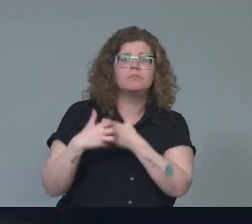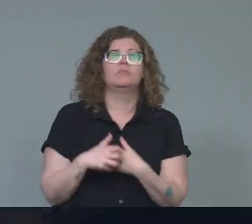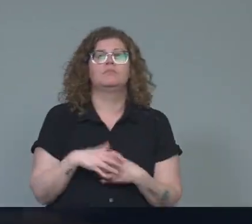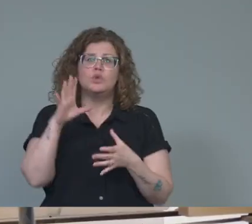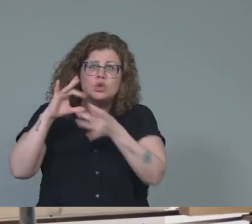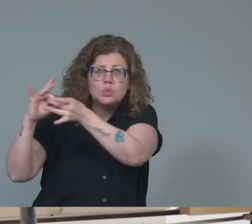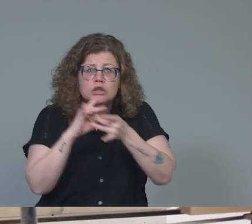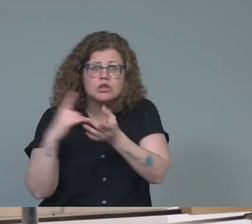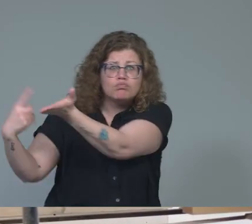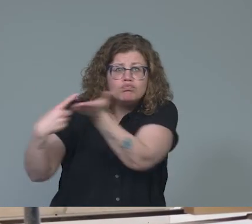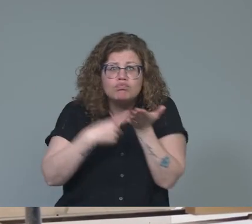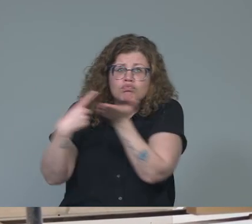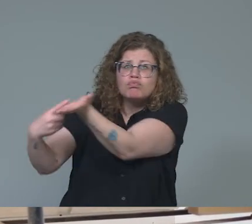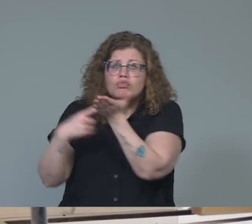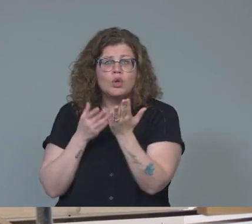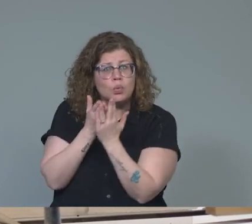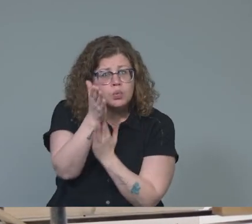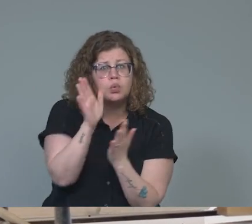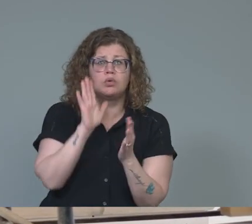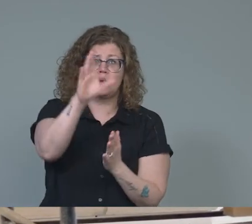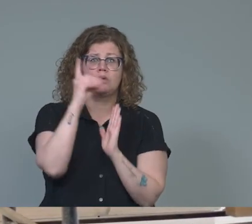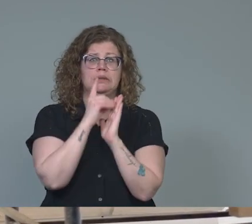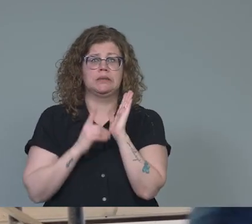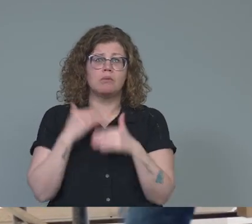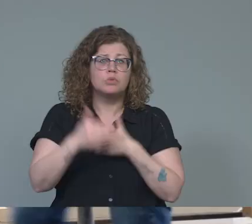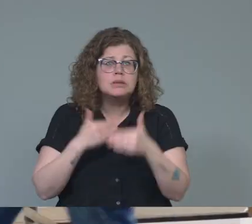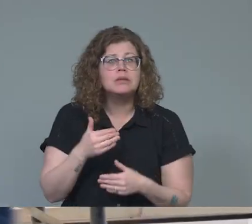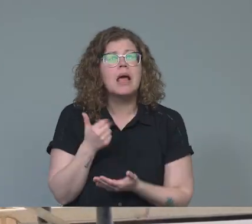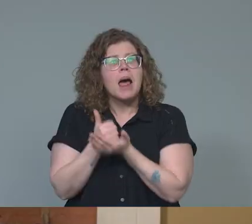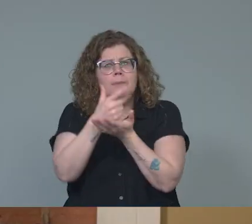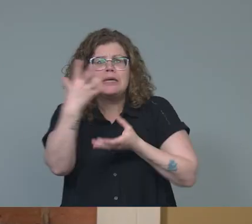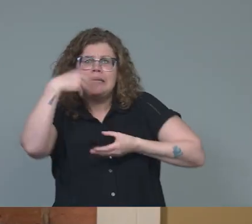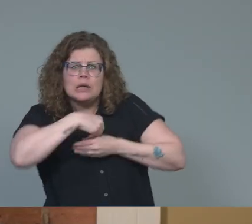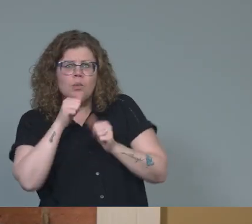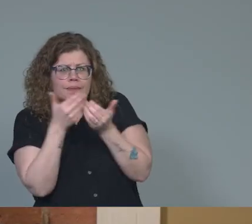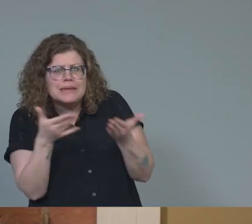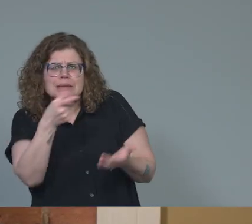who might be doing one specific component within a project, such as if you're developing a bench or perhaps